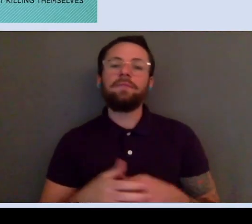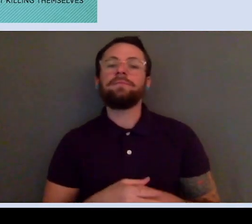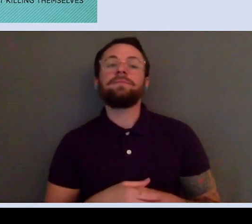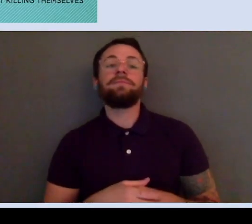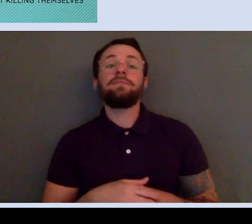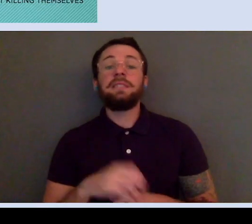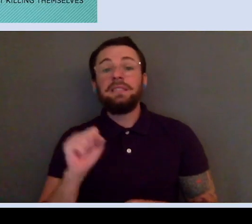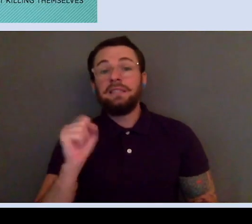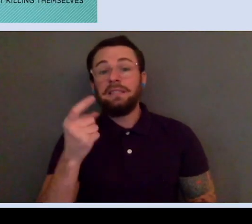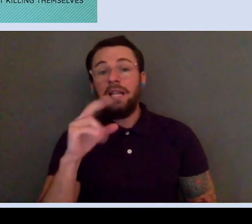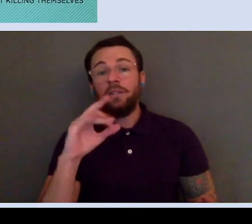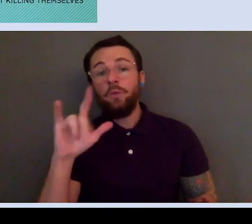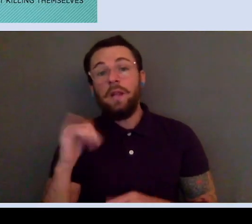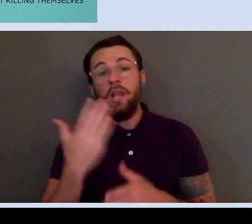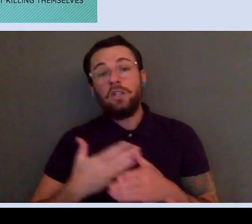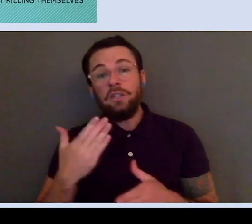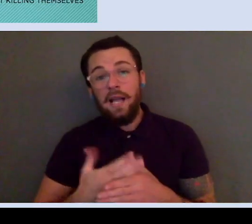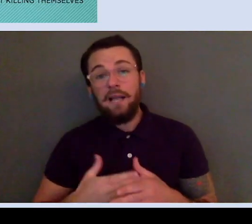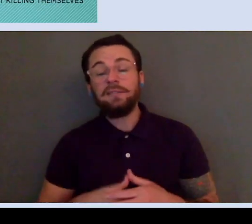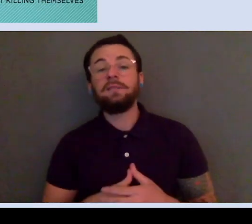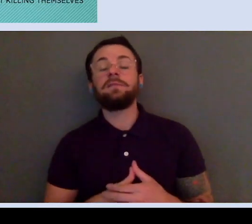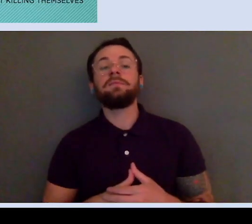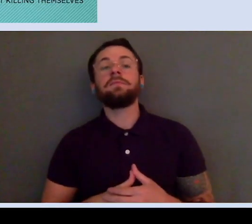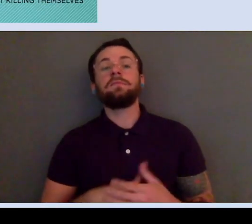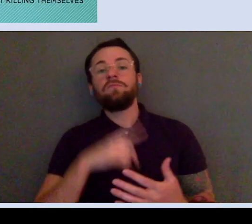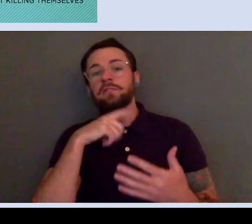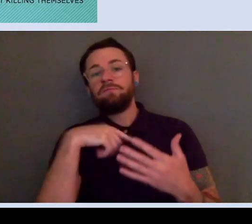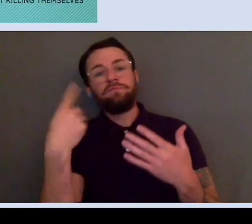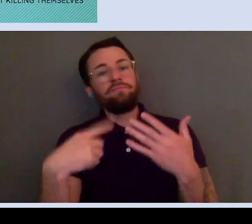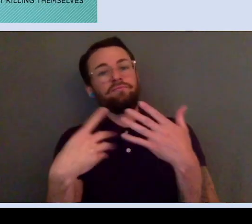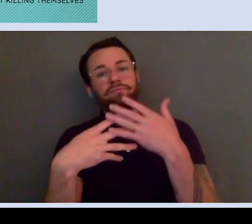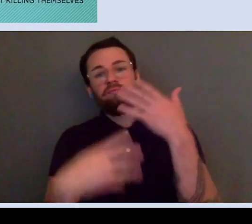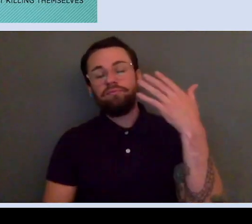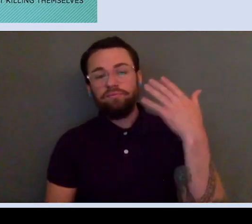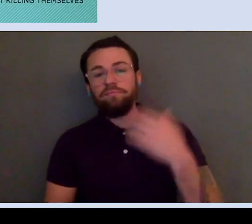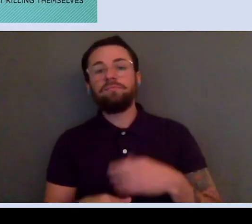And possibly because of continued bullying and name calling.